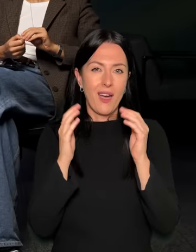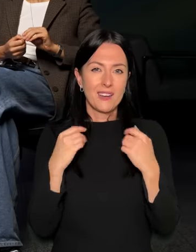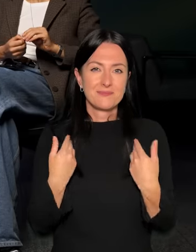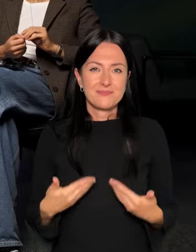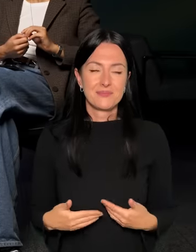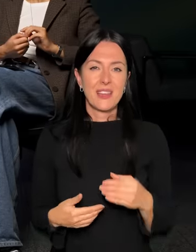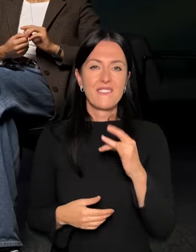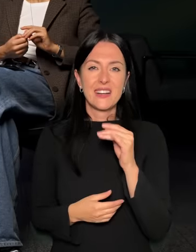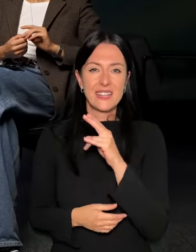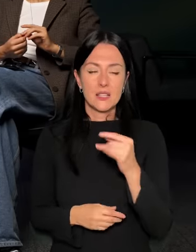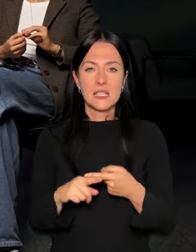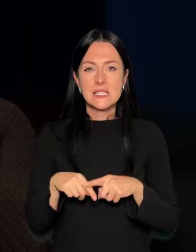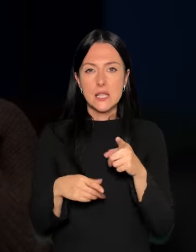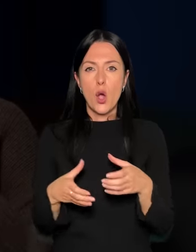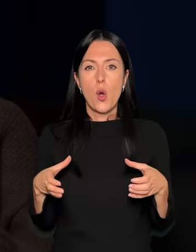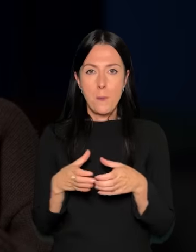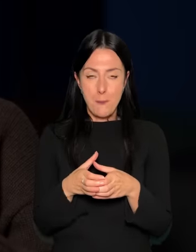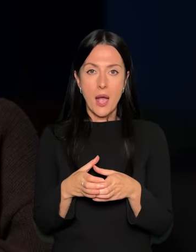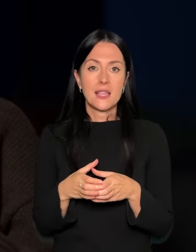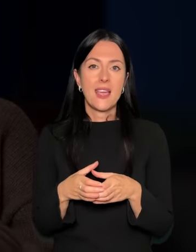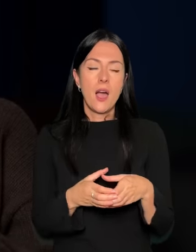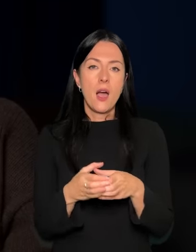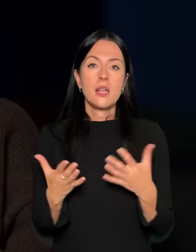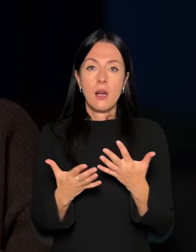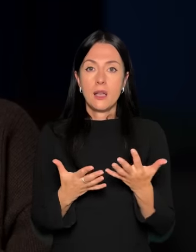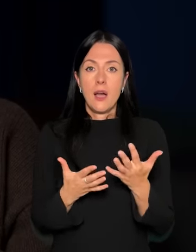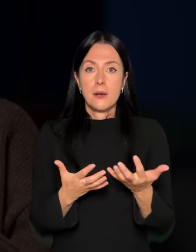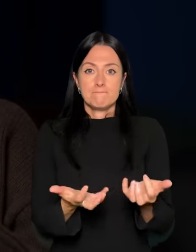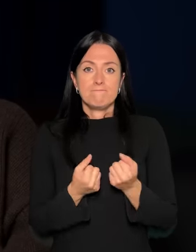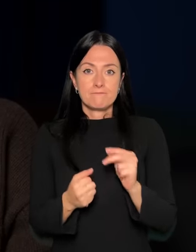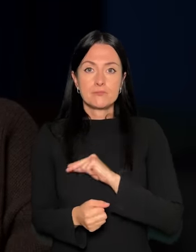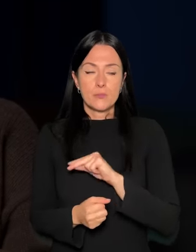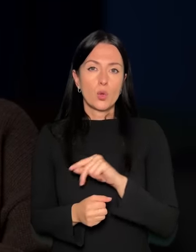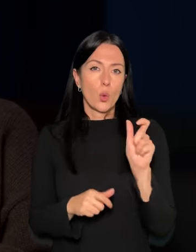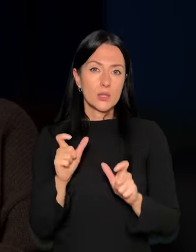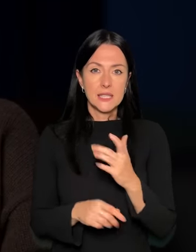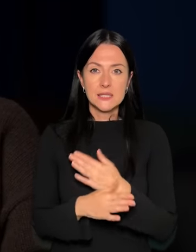It's also a company, a brand that employs people with disabilities.